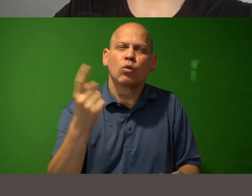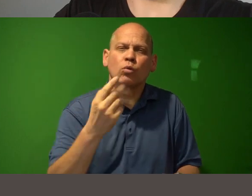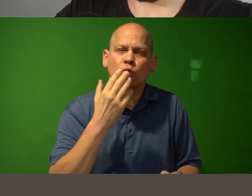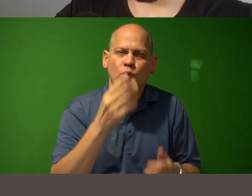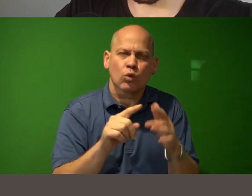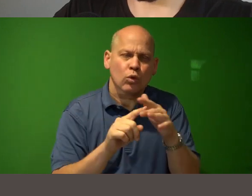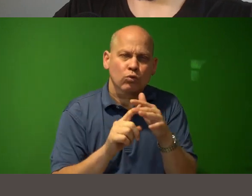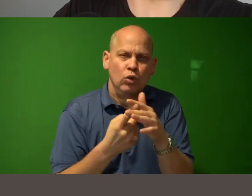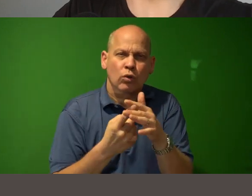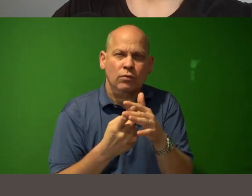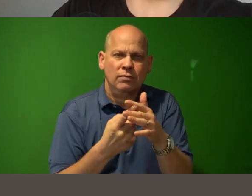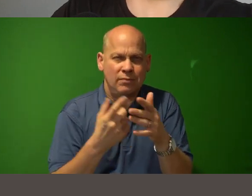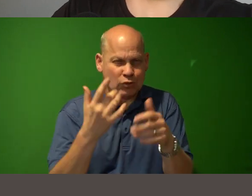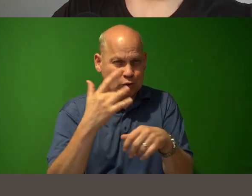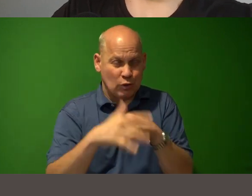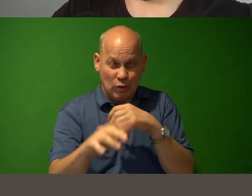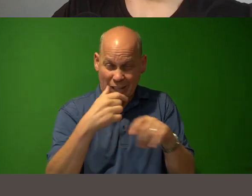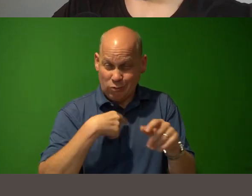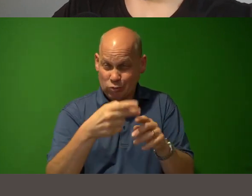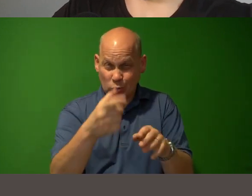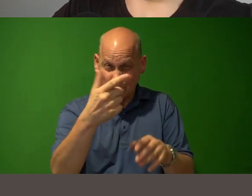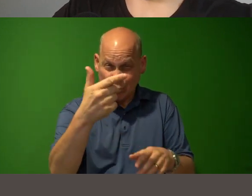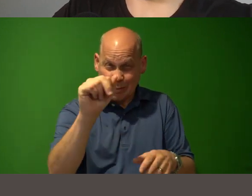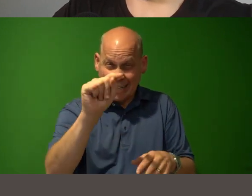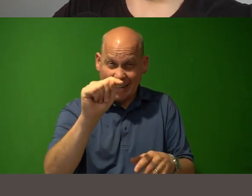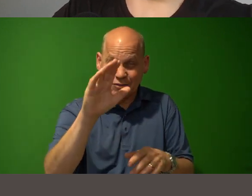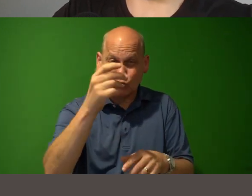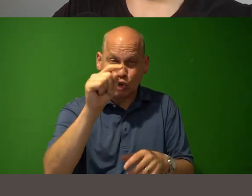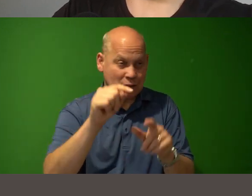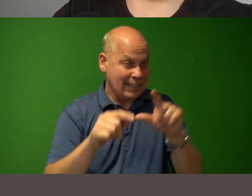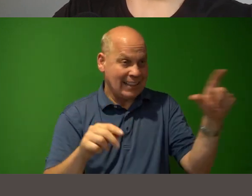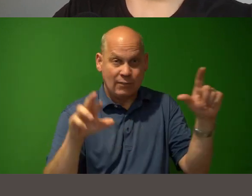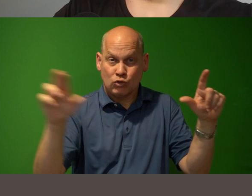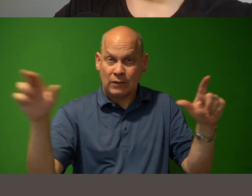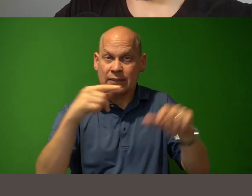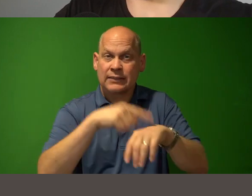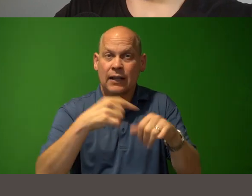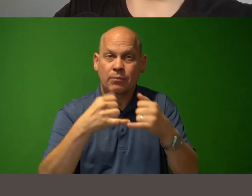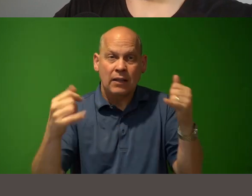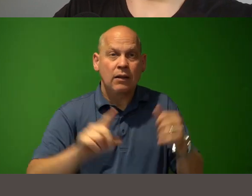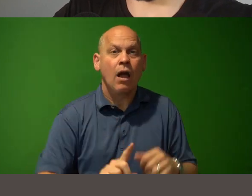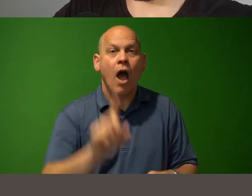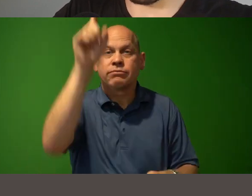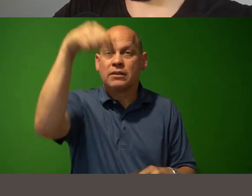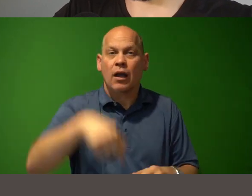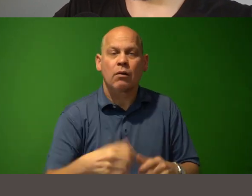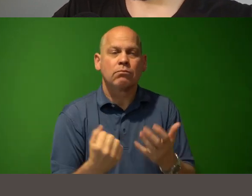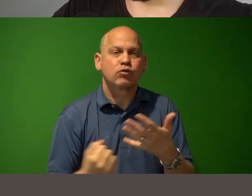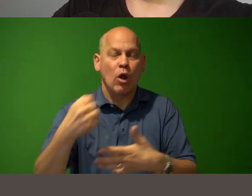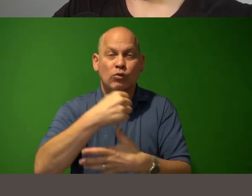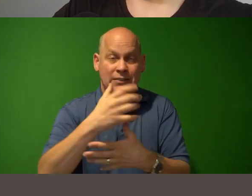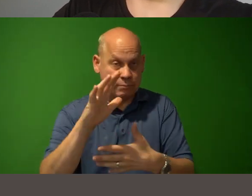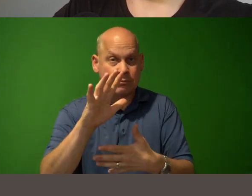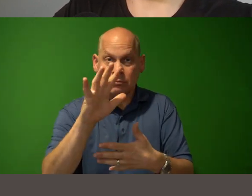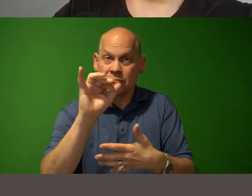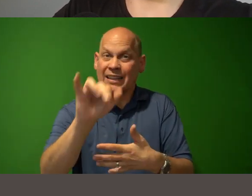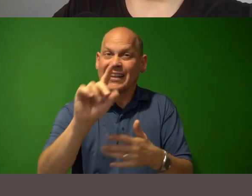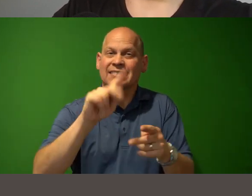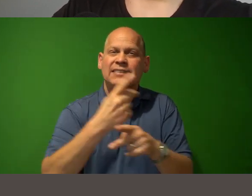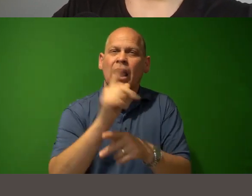You saw earlier, I showed you that Gantt chart where it was left to right timeline up and down priority. So that's a type of linear example as well.